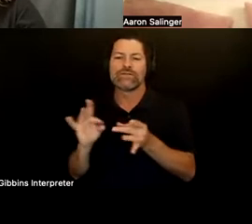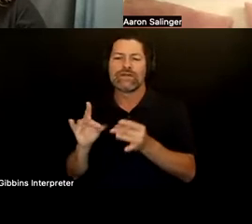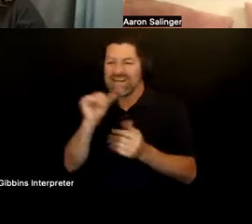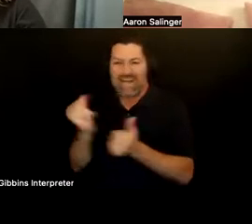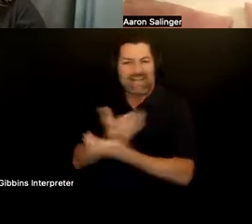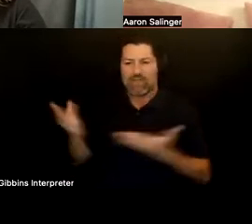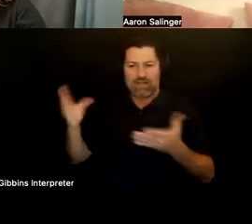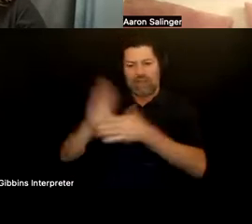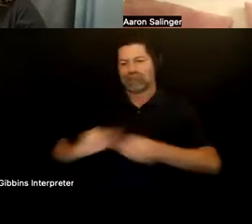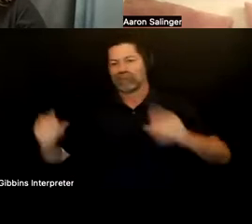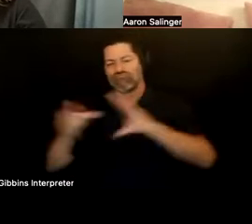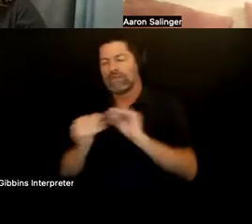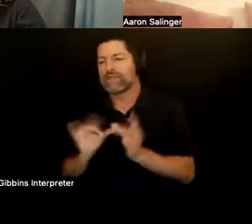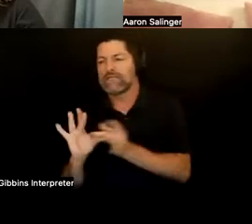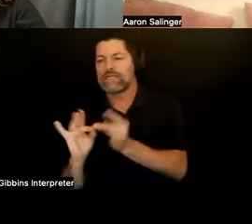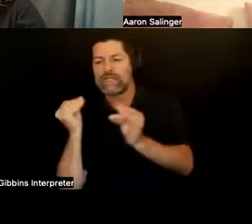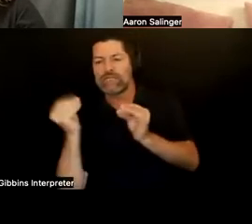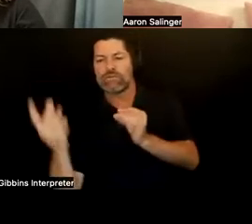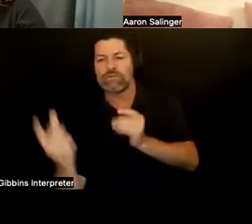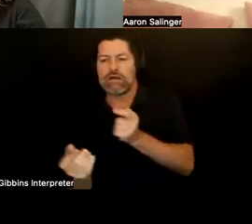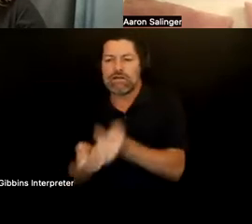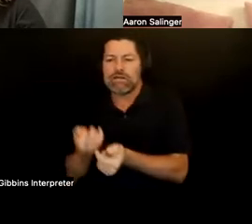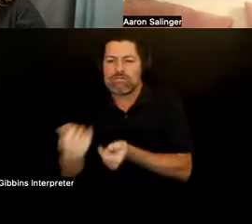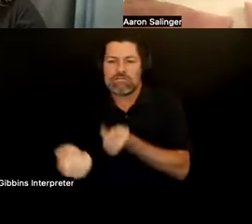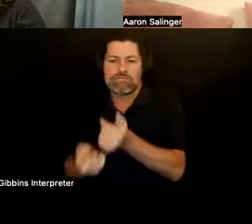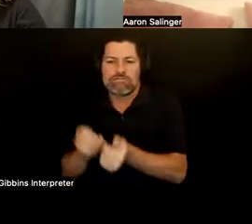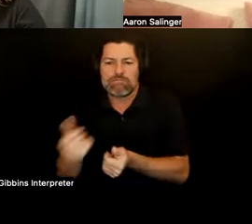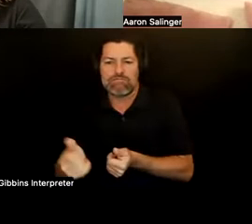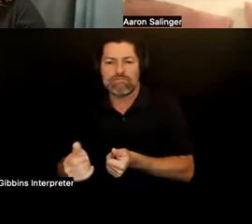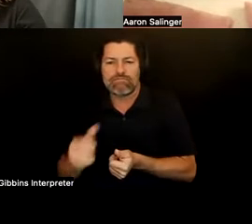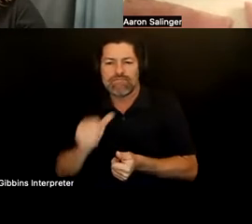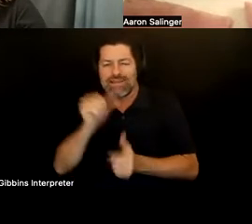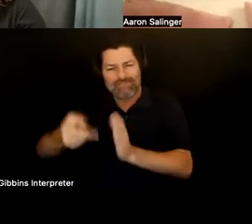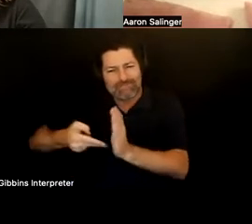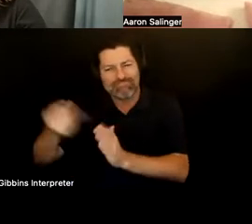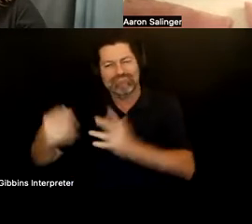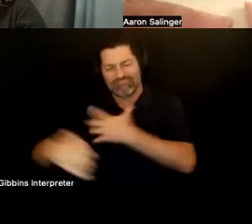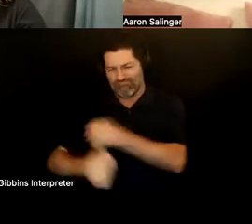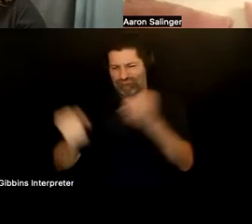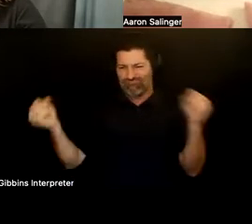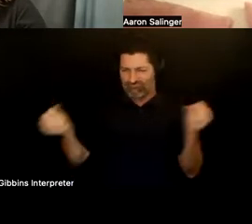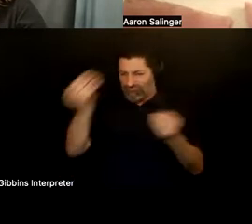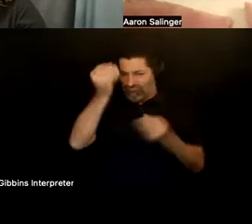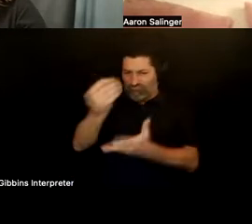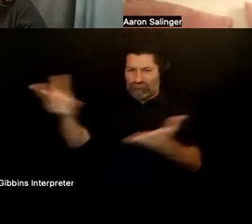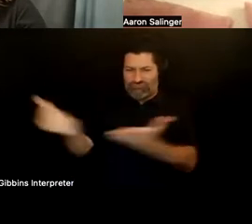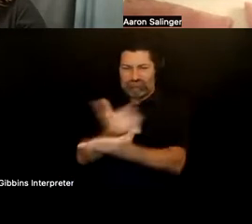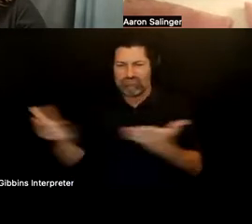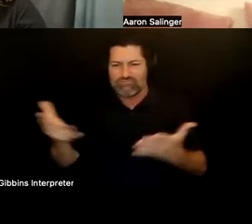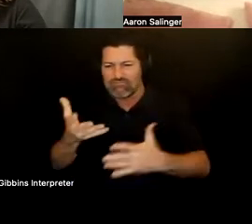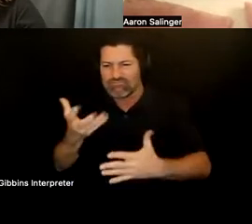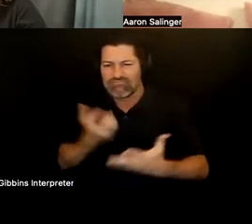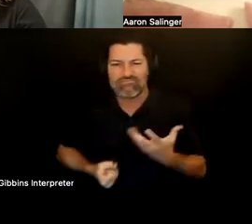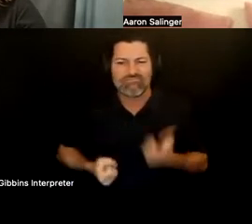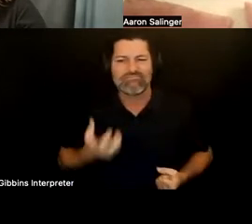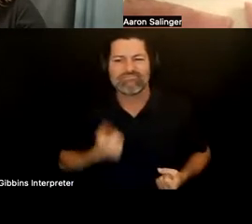19:52:30 It means looking at science or learning, or discourse, as ways of generating a profit